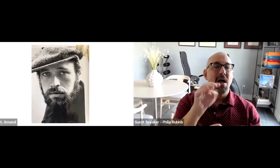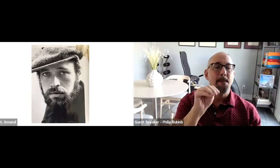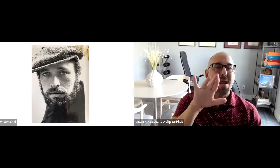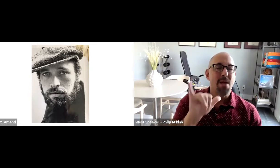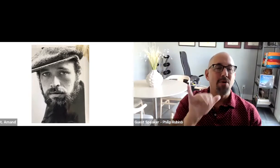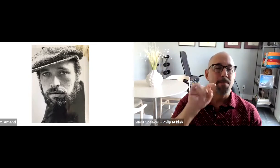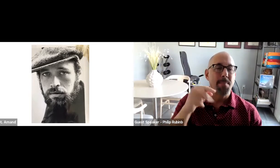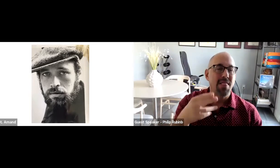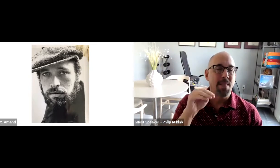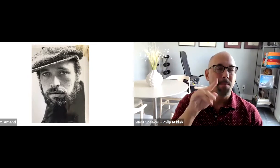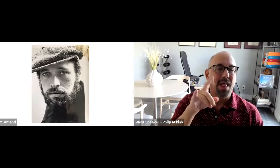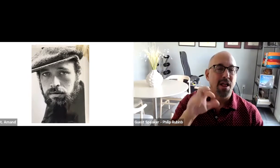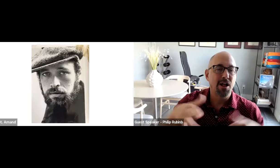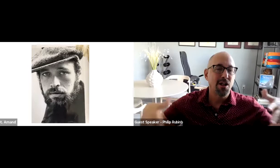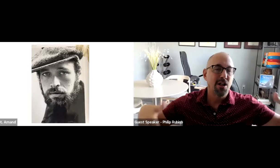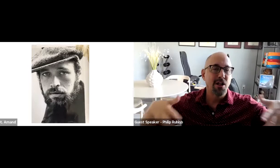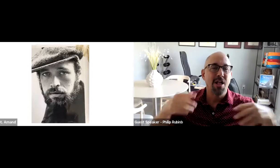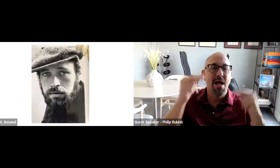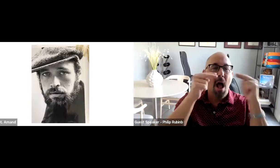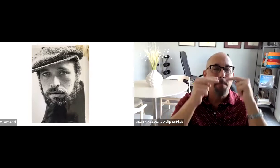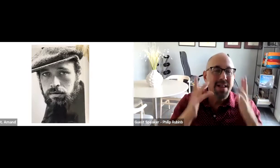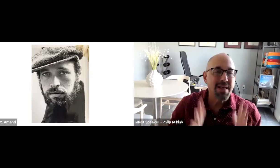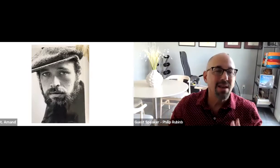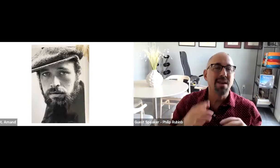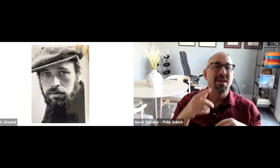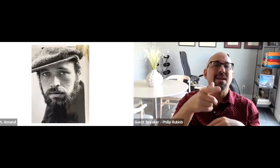to have importance later on, became fairly famous.